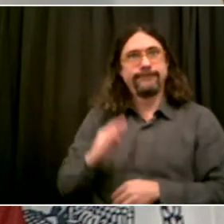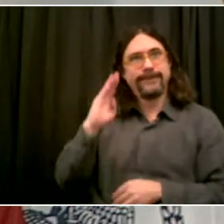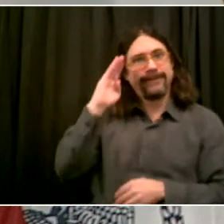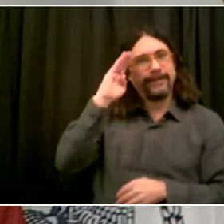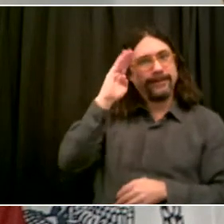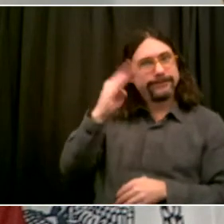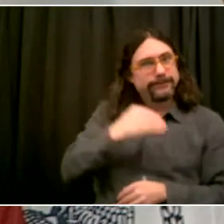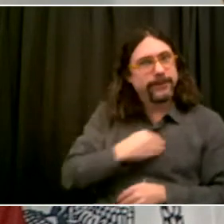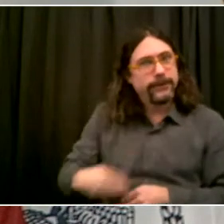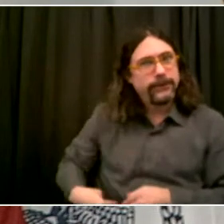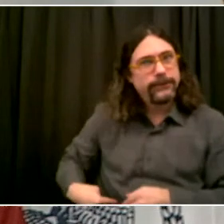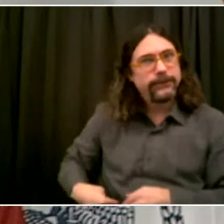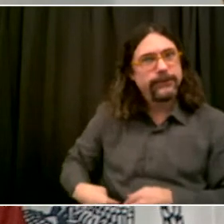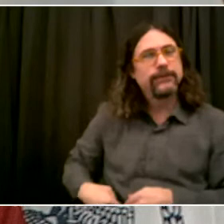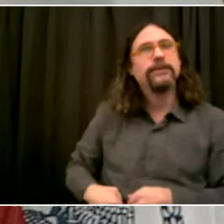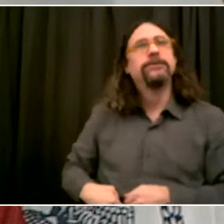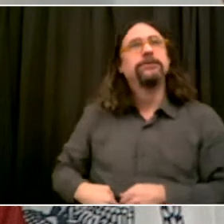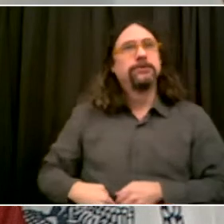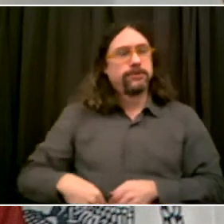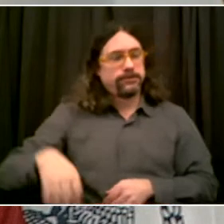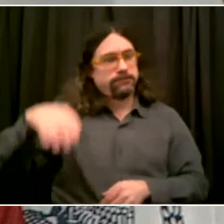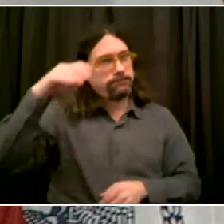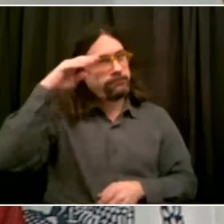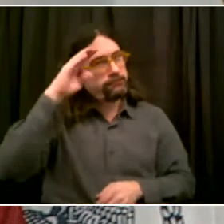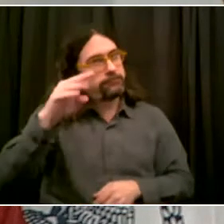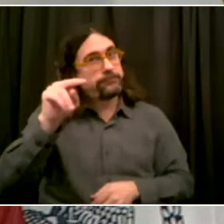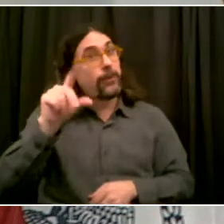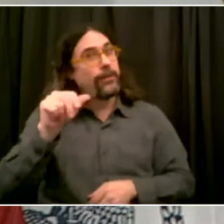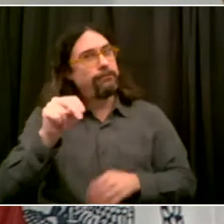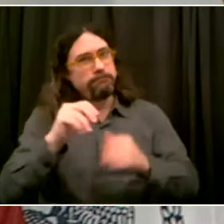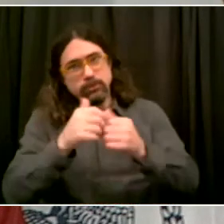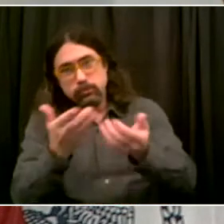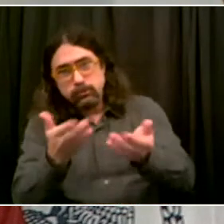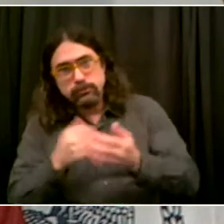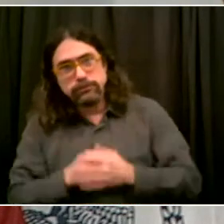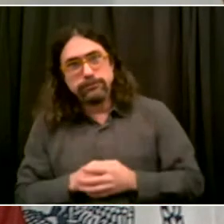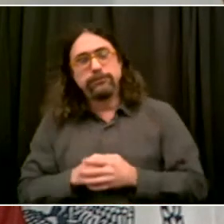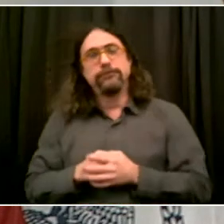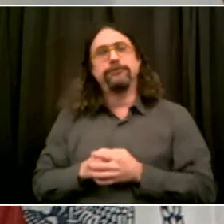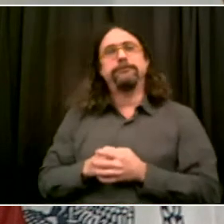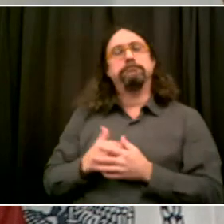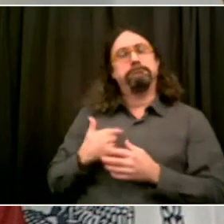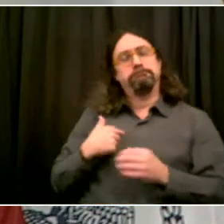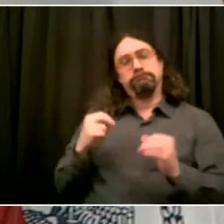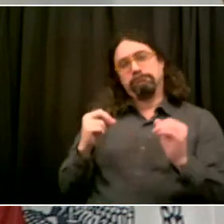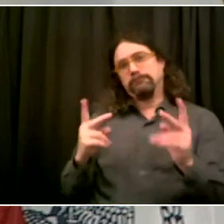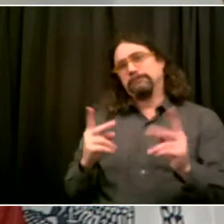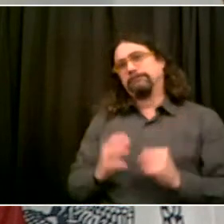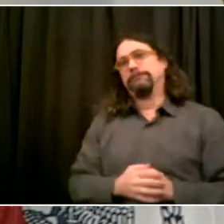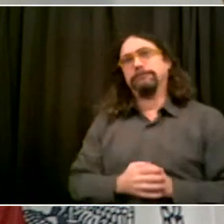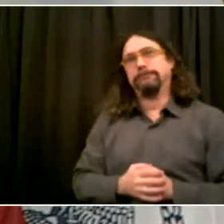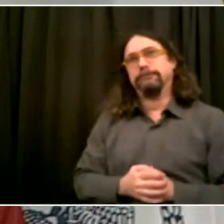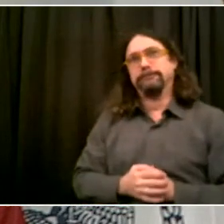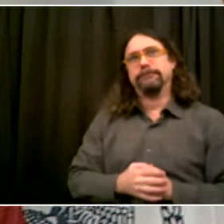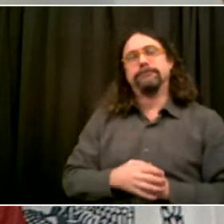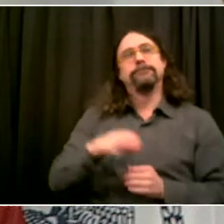MAYOR? NOLAN, HOW IF YOU BEEN? TO FOLLOW UP ON ANOTHER